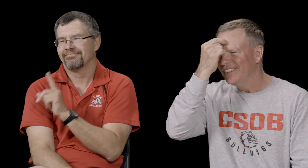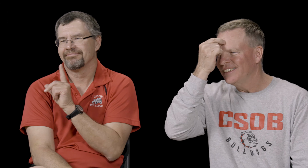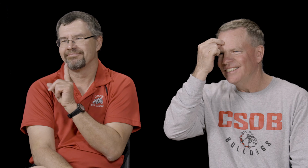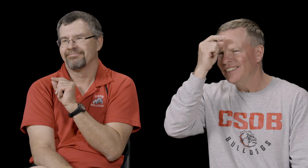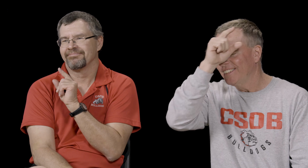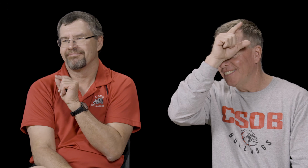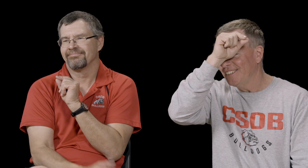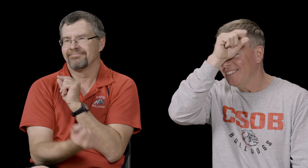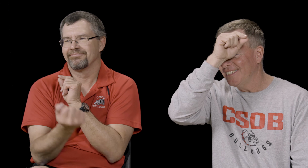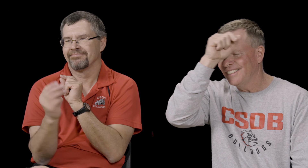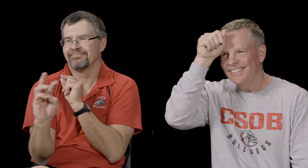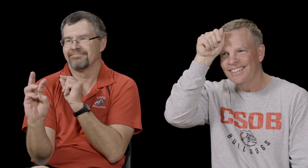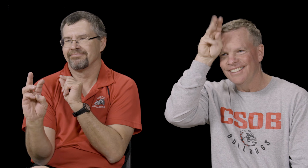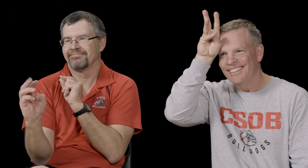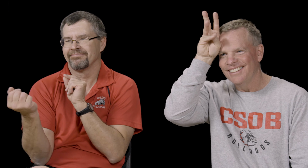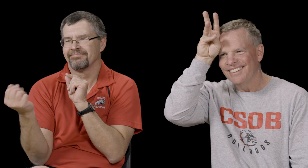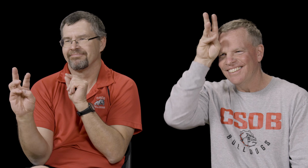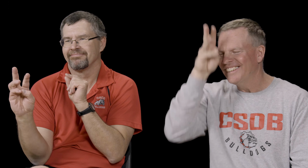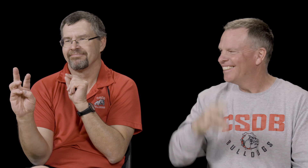I'll never forget. 20-16.